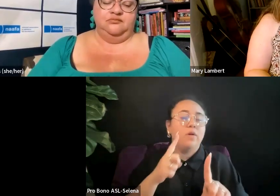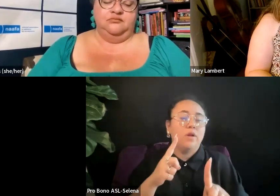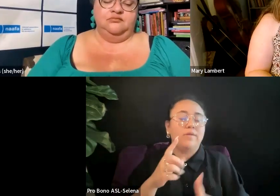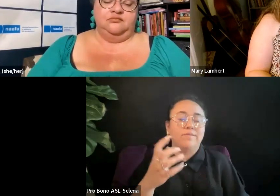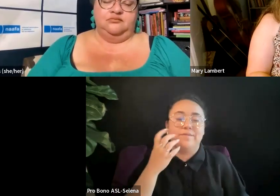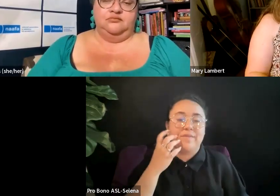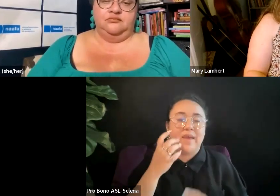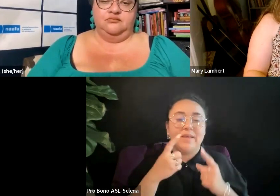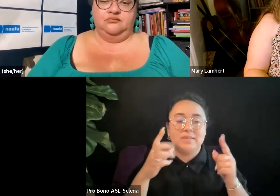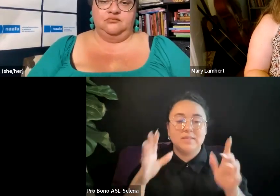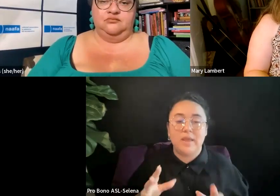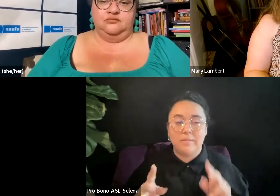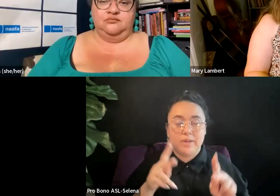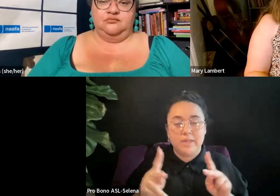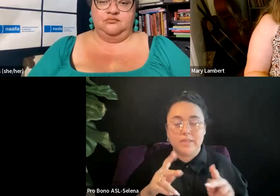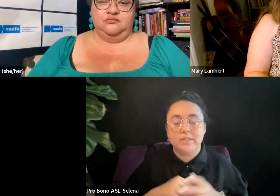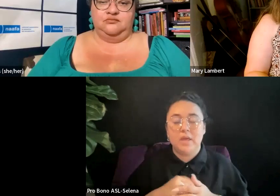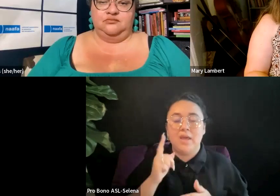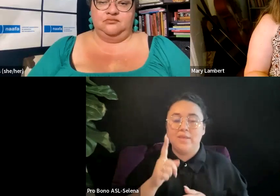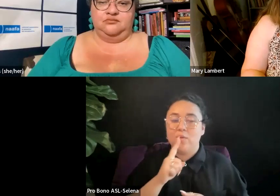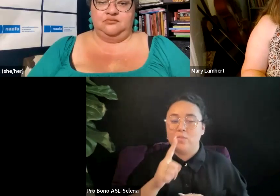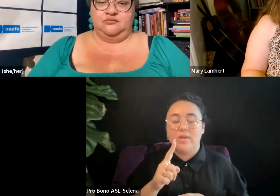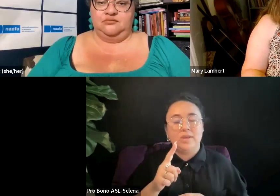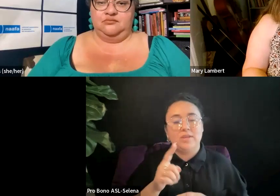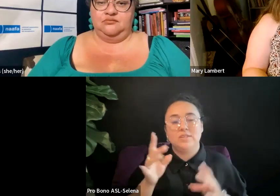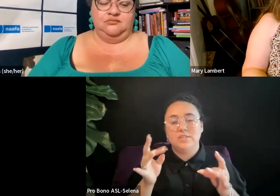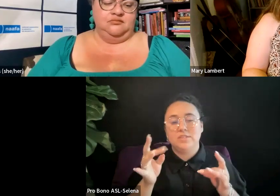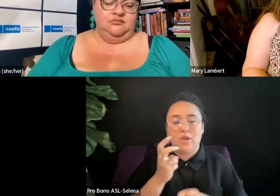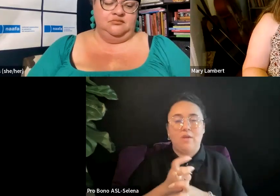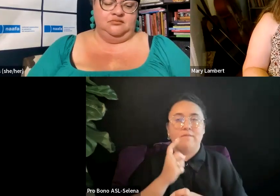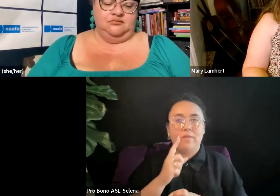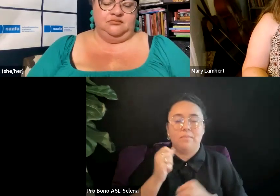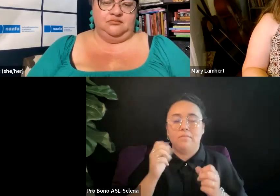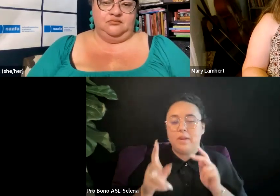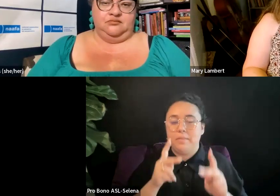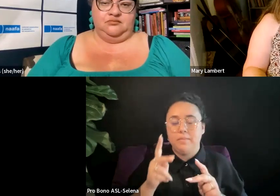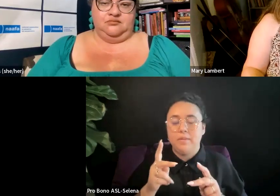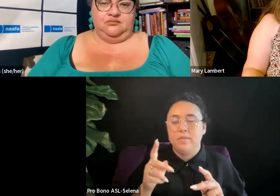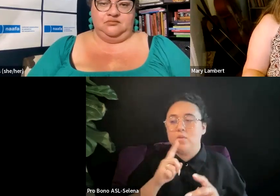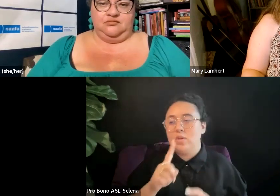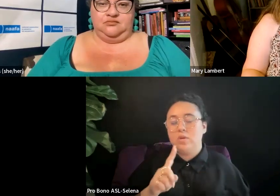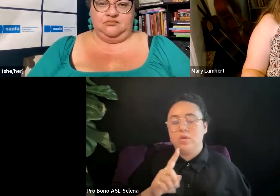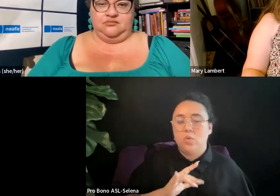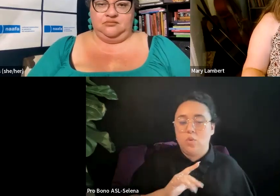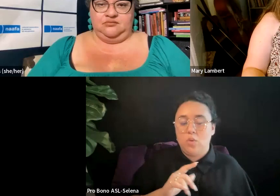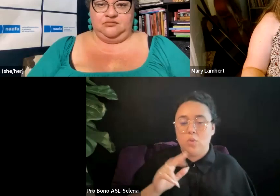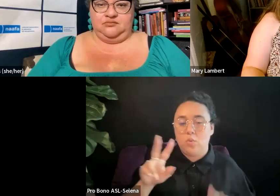And I think it's really tricky and hard for a lot of people. There's this really great quote from Jen Richards in that